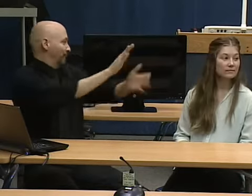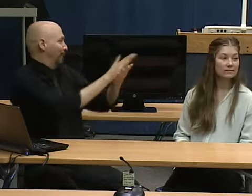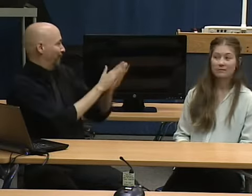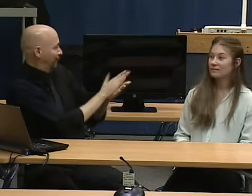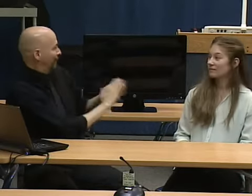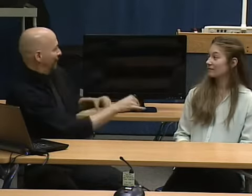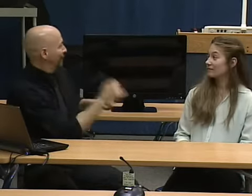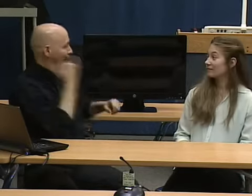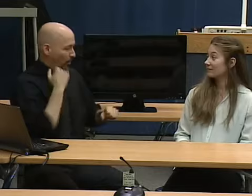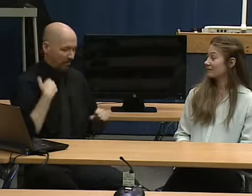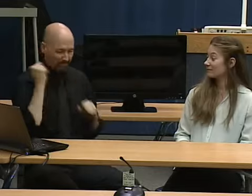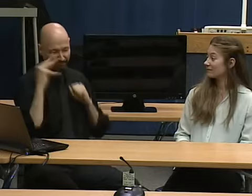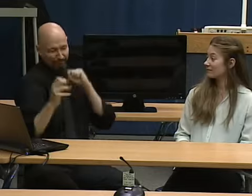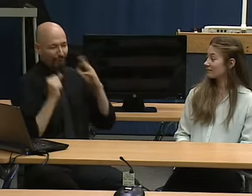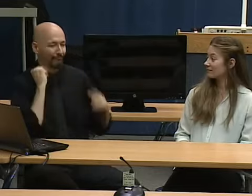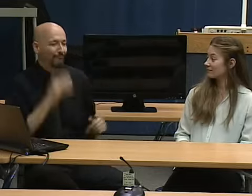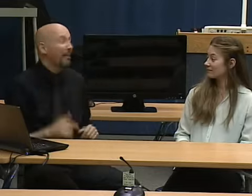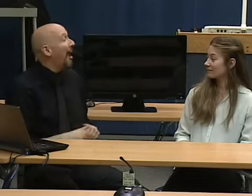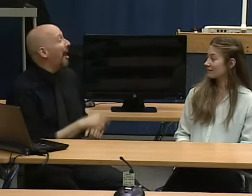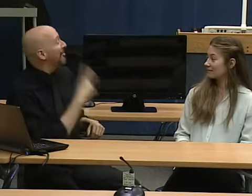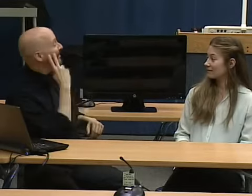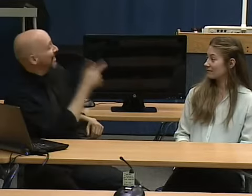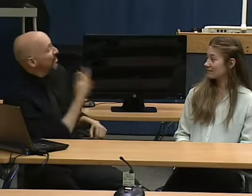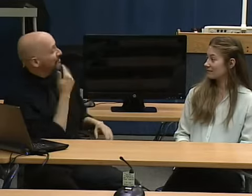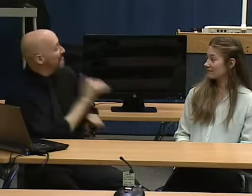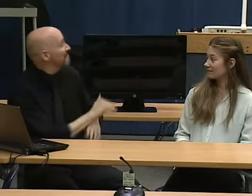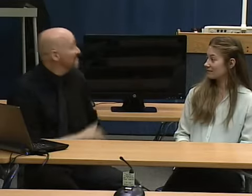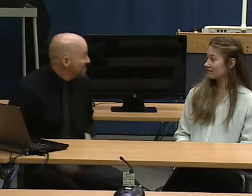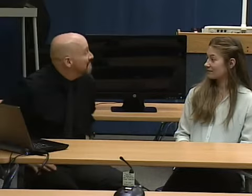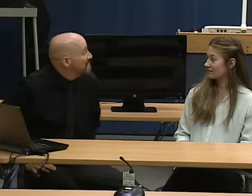Ah! OK. "Signing, signing, see you later! Good night."